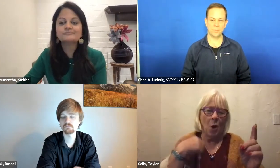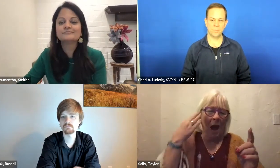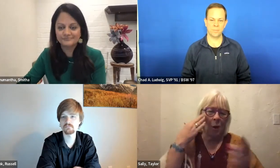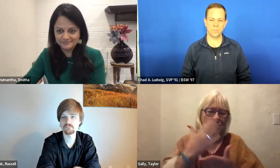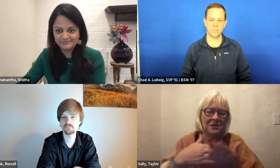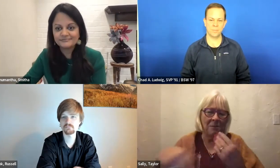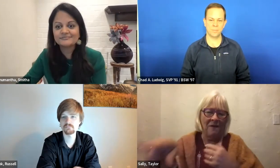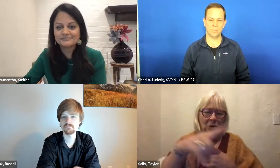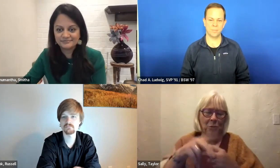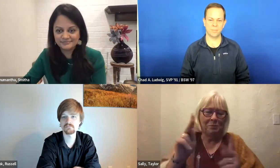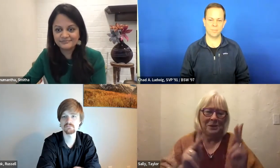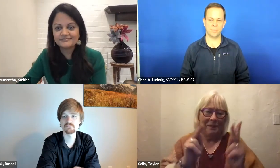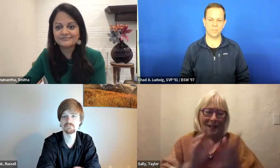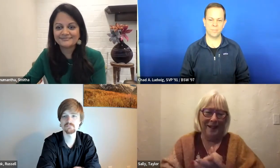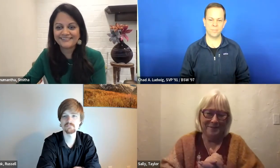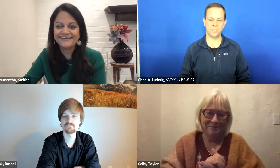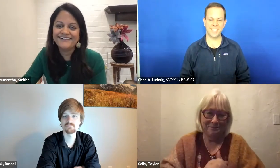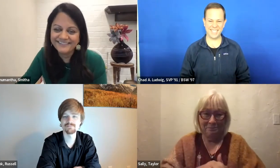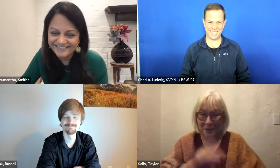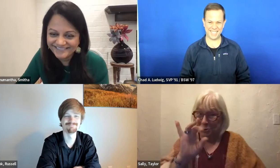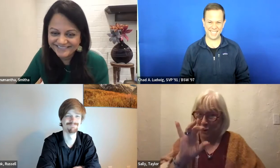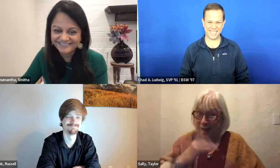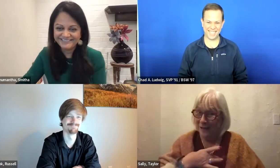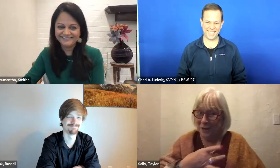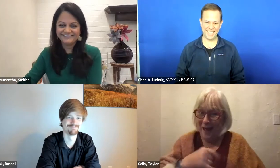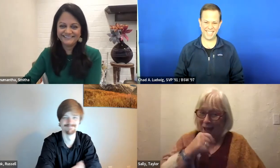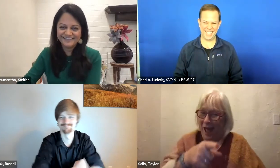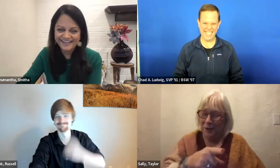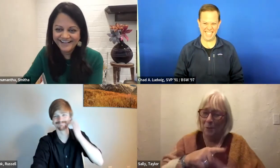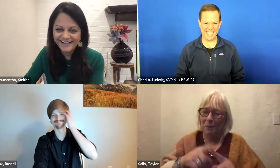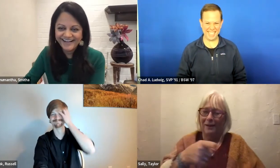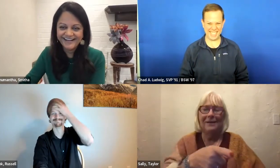for general education classes, so I know some of you who are joining us tonight.